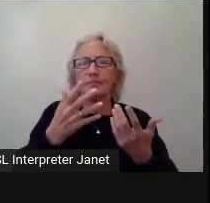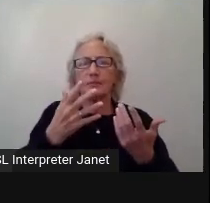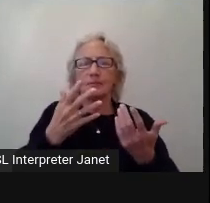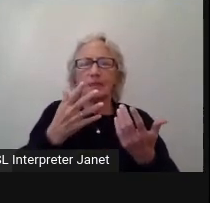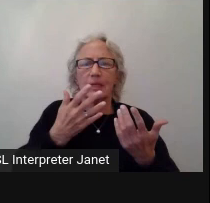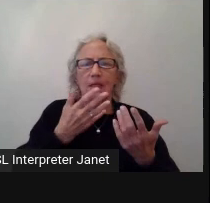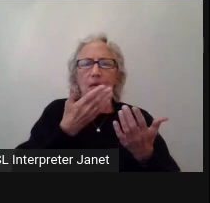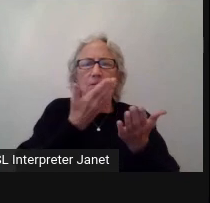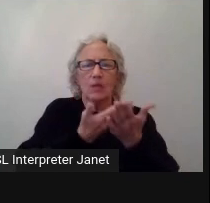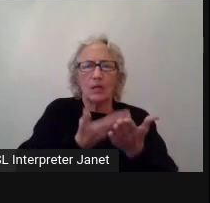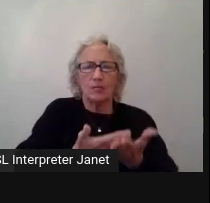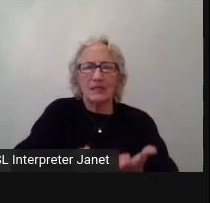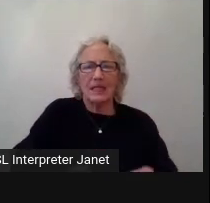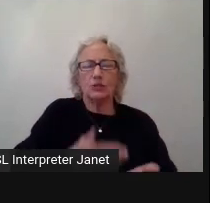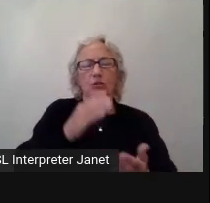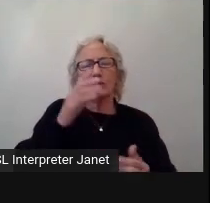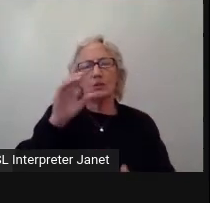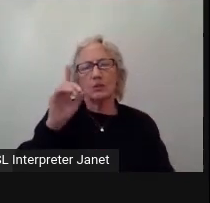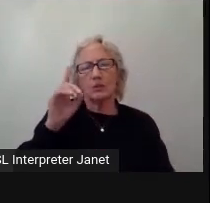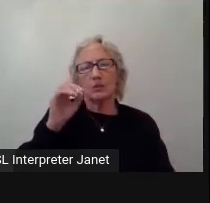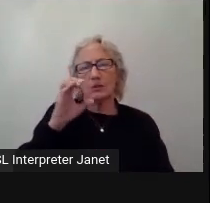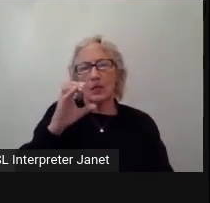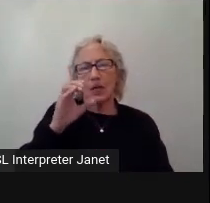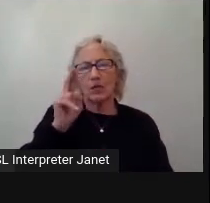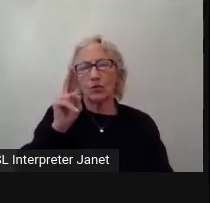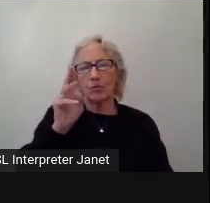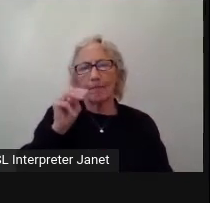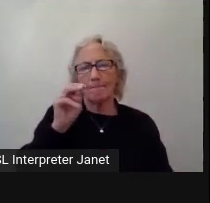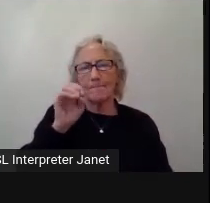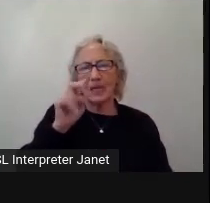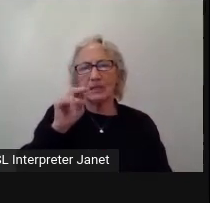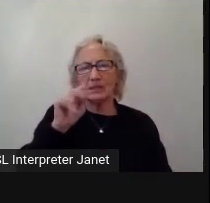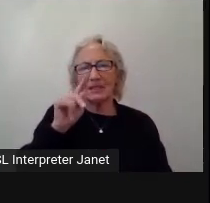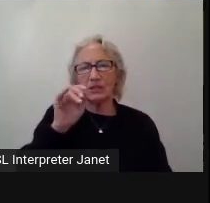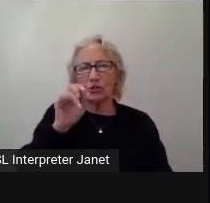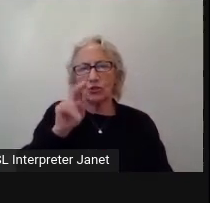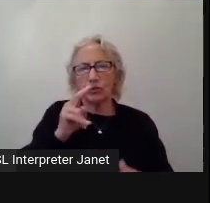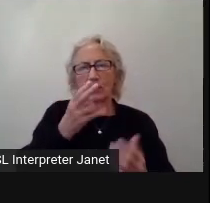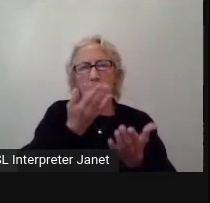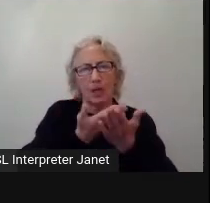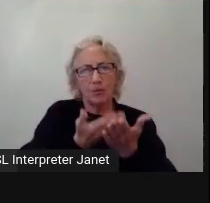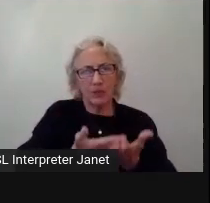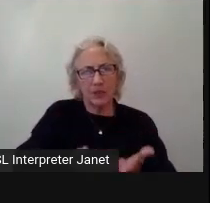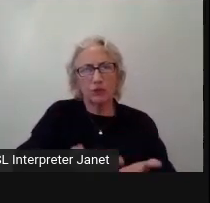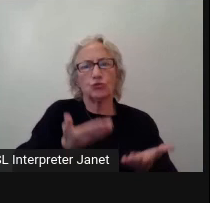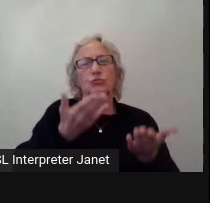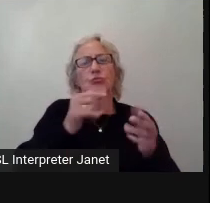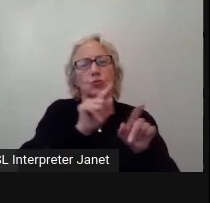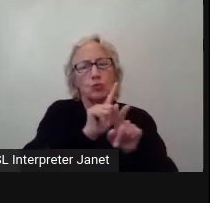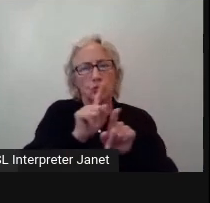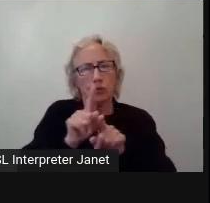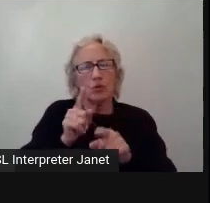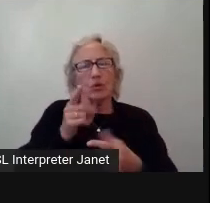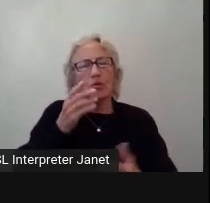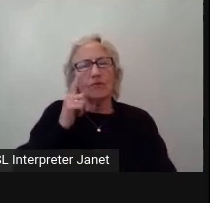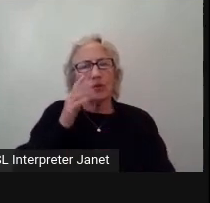how to make Joomla or the content we create for Joomla or the clients you develop for Joomla more accessible.